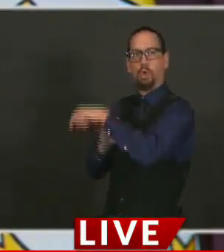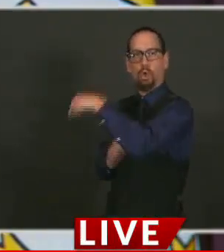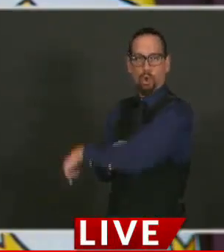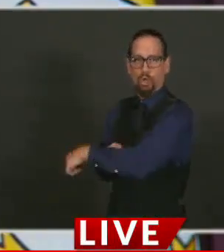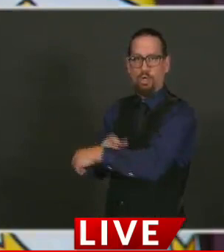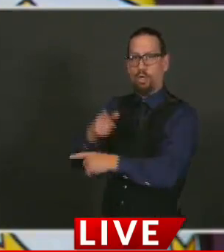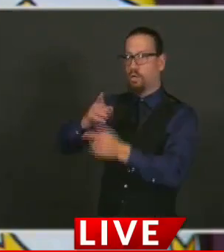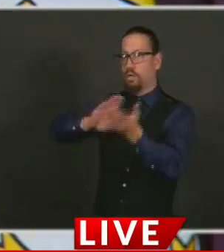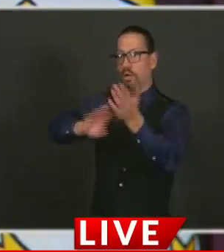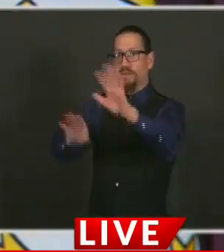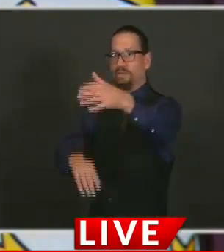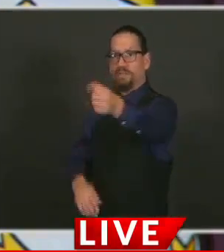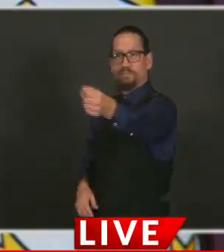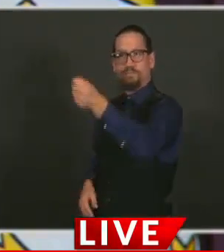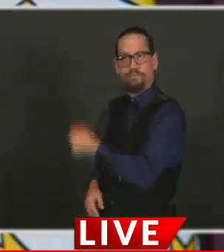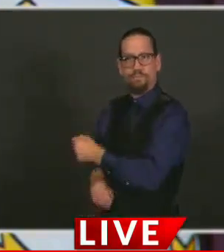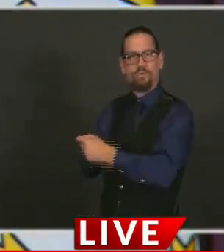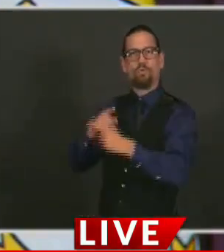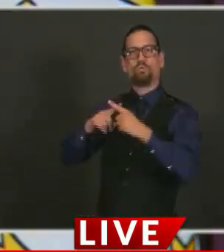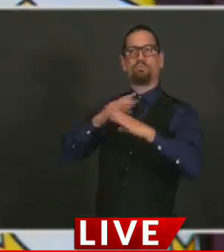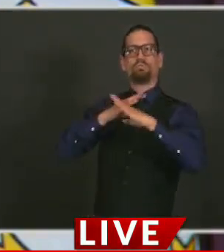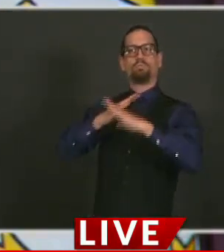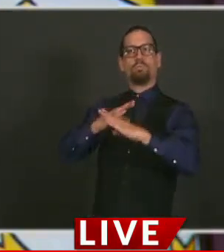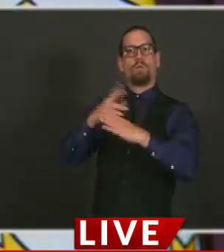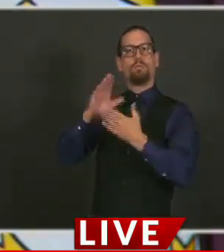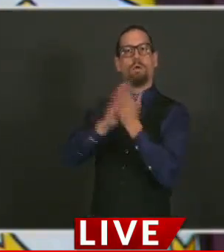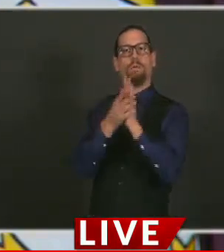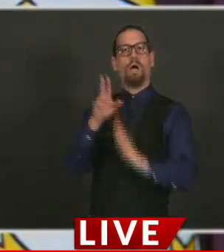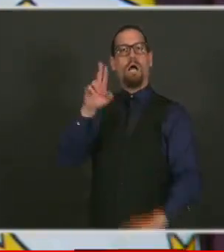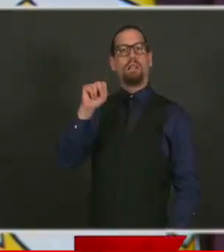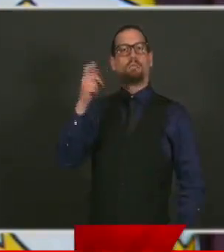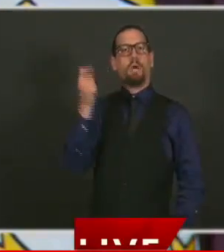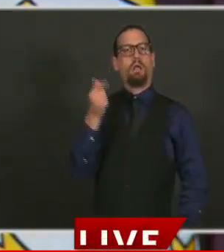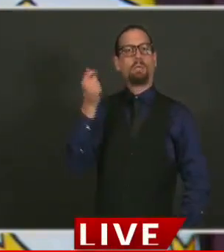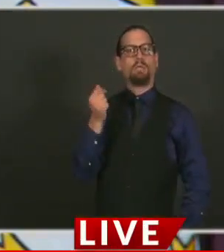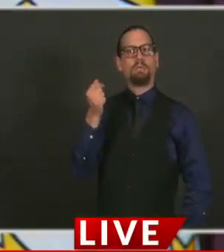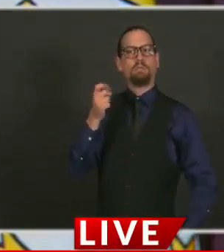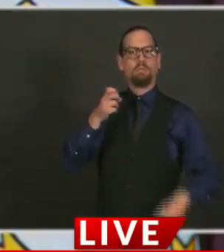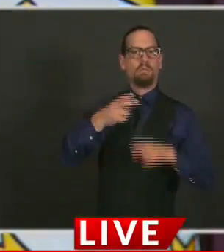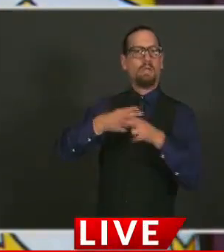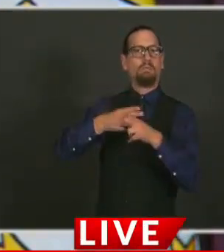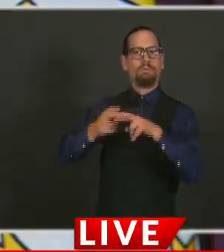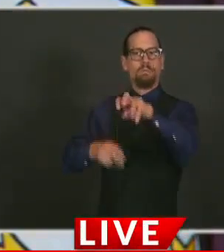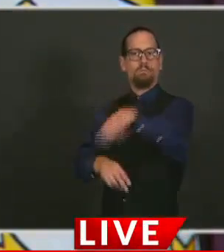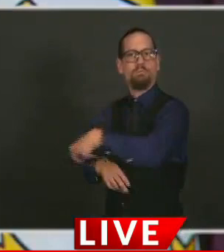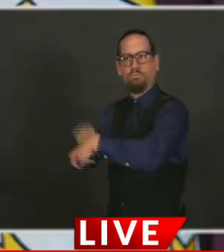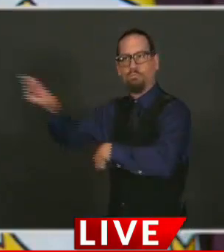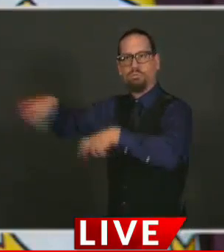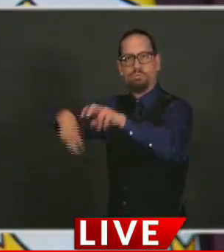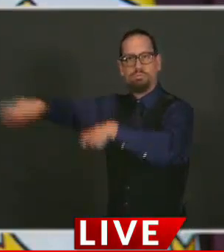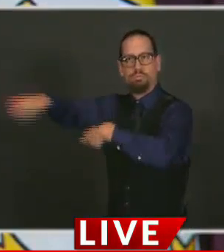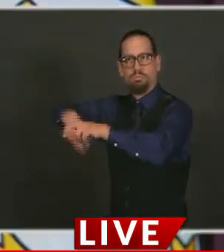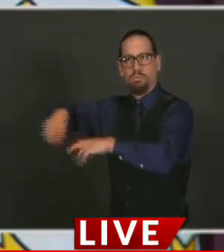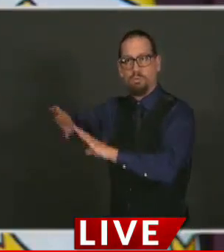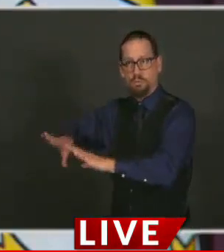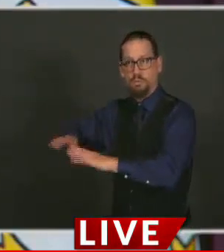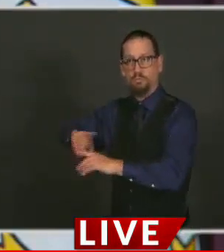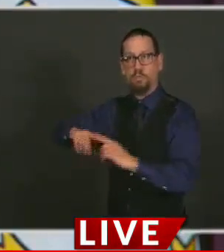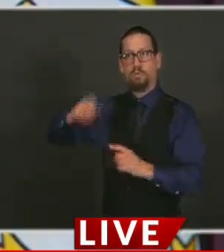NOT ONLY WOULD IT HURT OUR ABILITY TO RESPOND, IT WOULD ADD TO THE UNEMPLOYMENT ROLE.